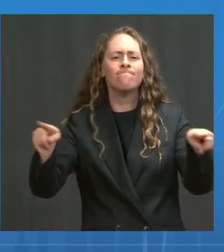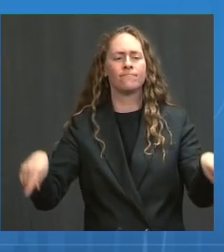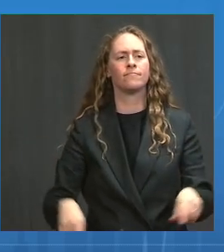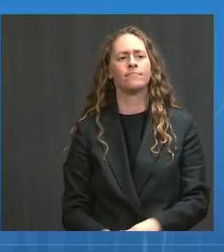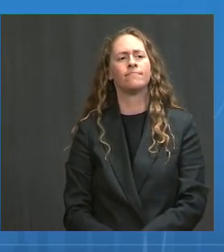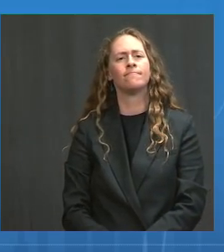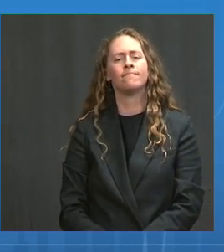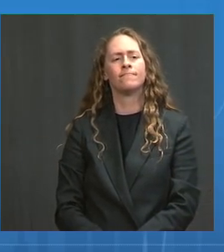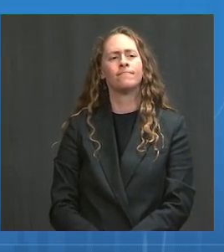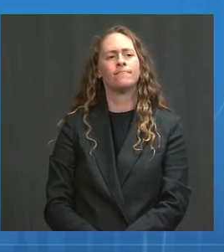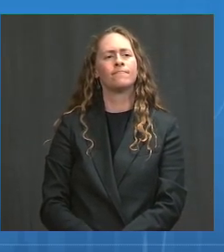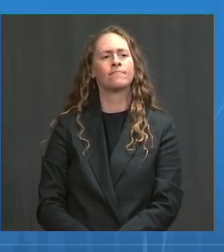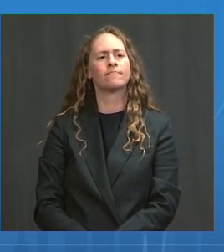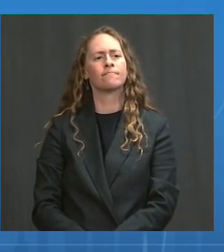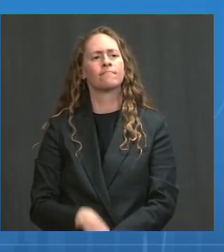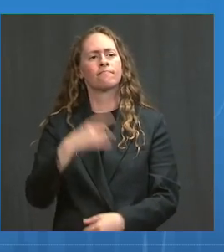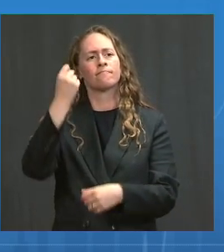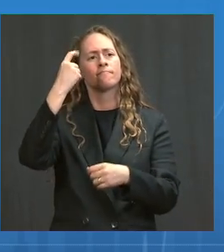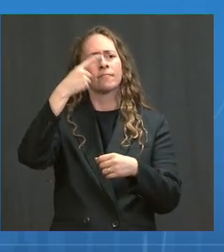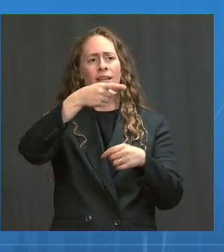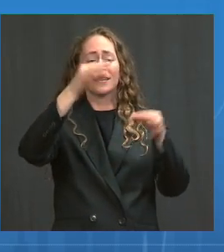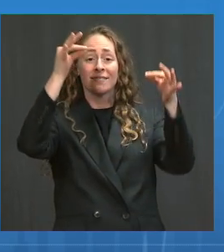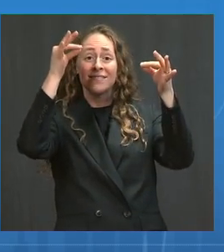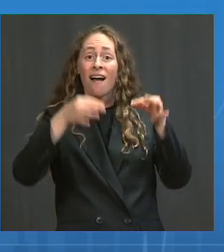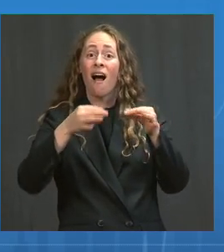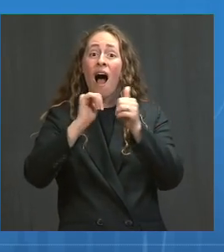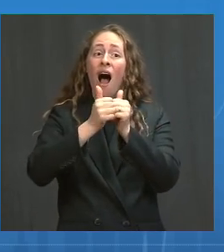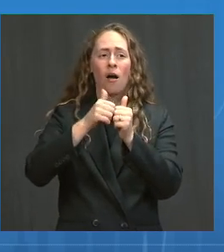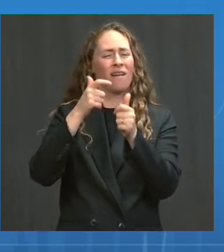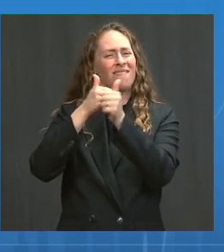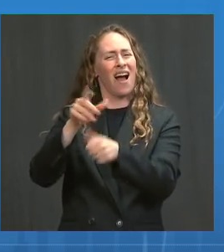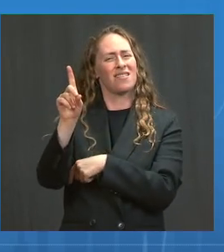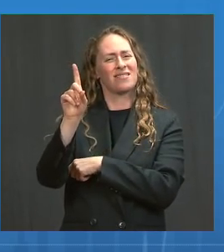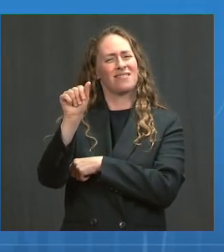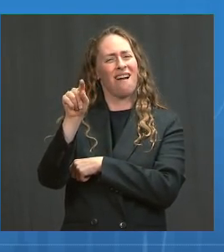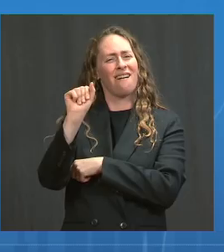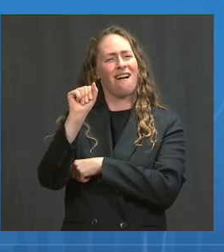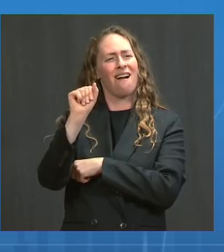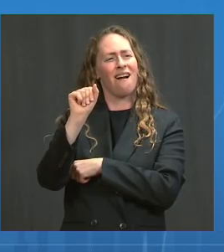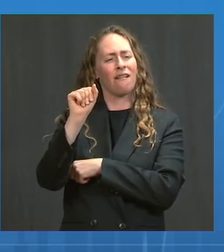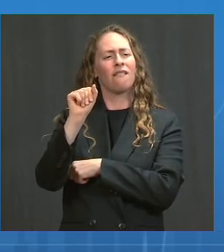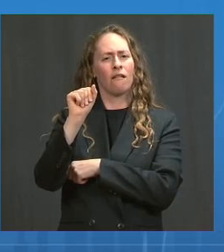based on clinical data. So that's the reason why, even though individual physicians